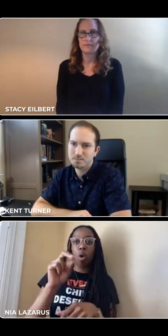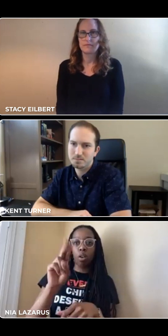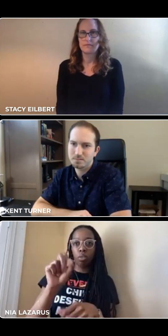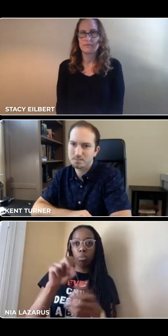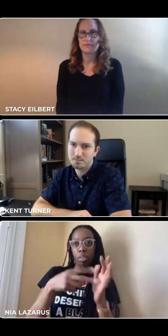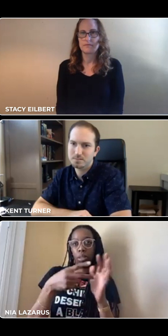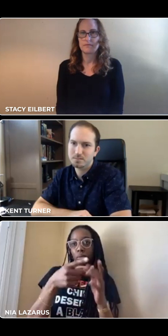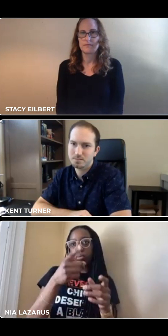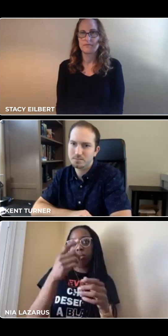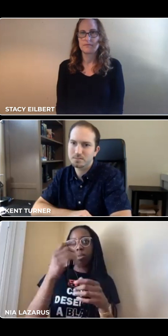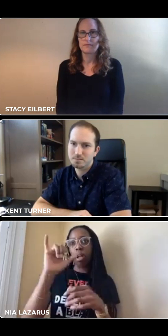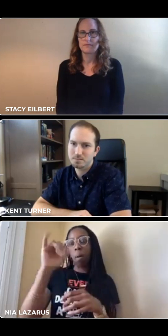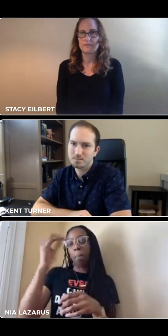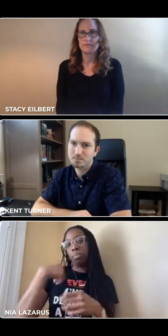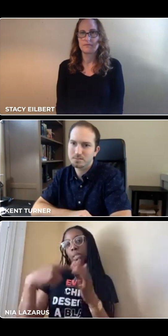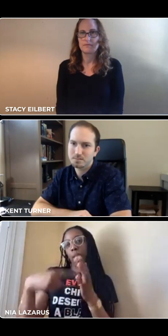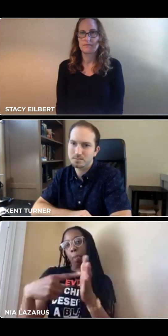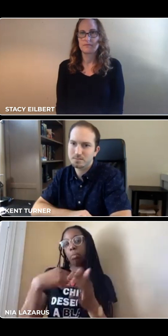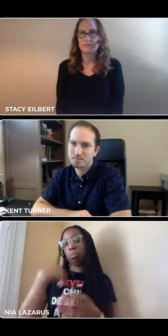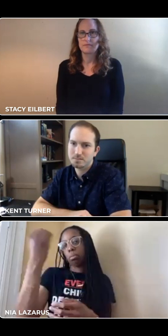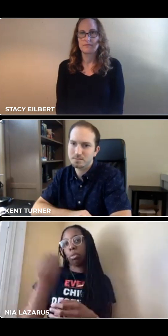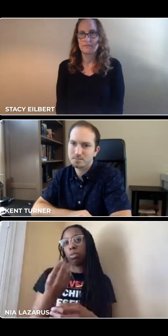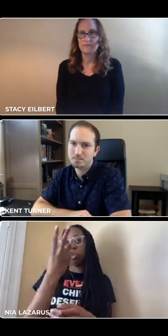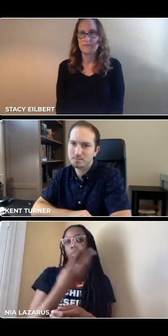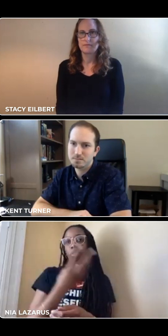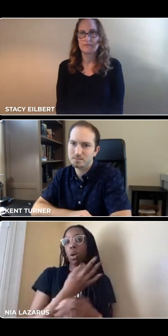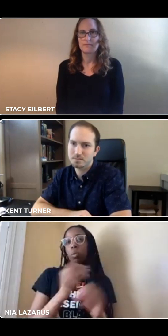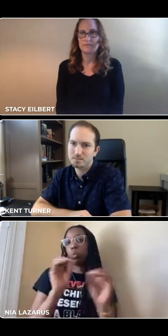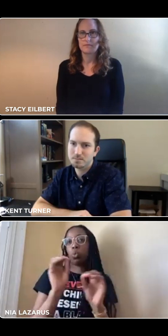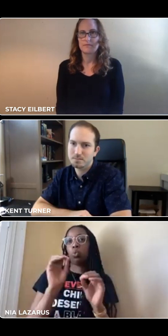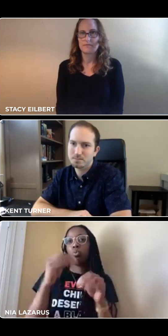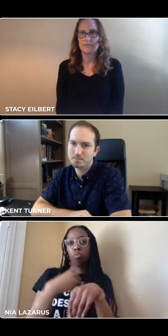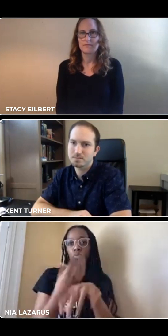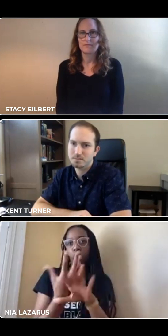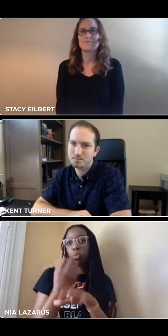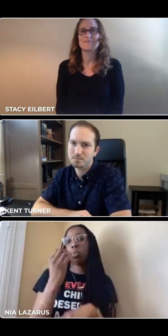Now, you can assign work to be asynchronous. Like, for example, Mondays, Wednesdays, and